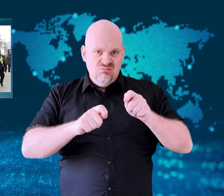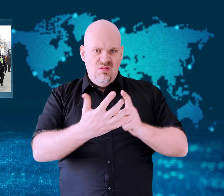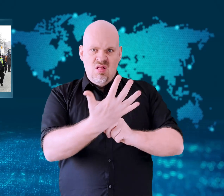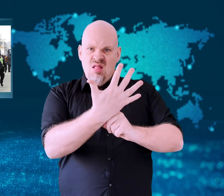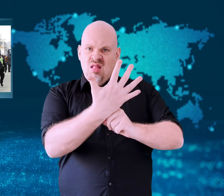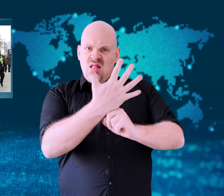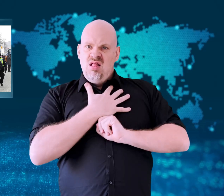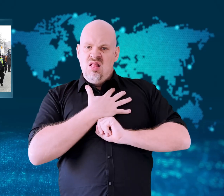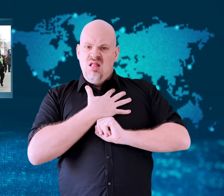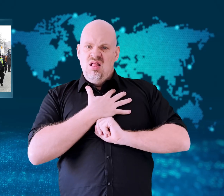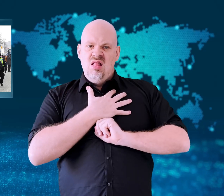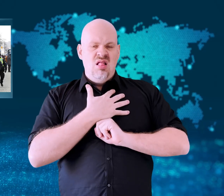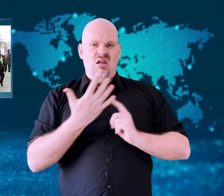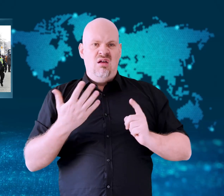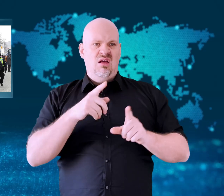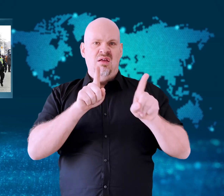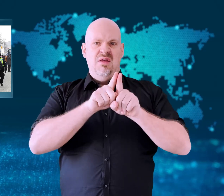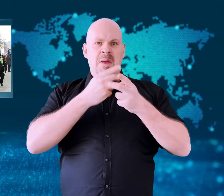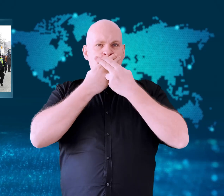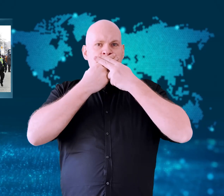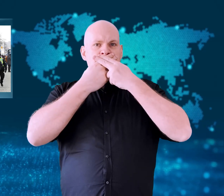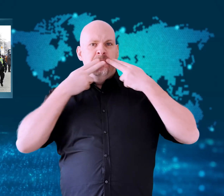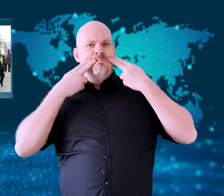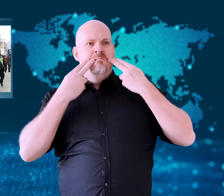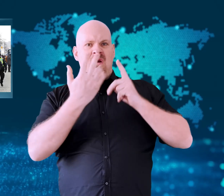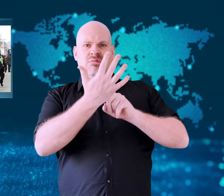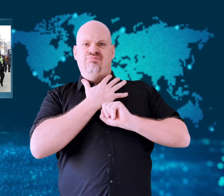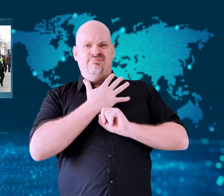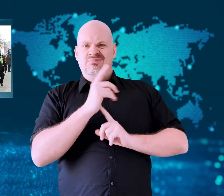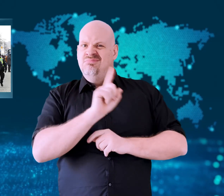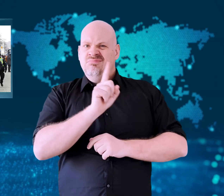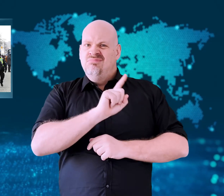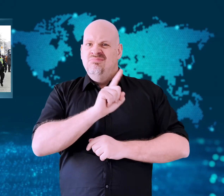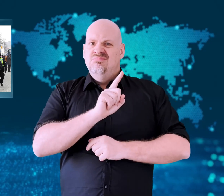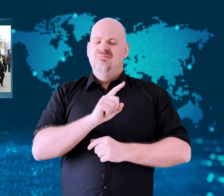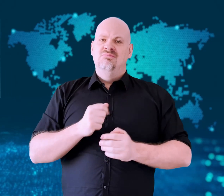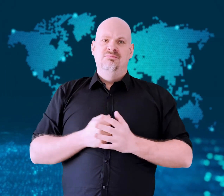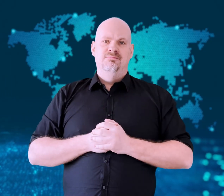rights and called it censorship.